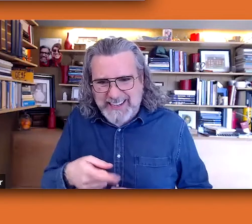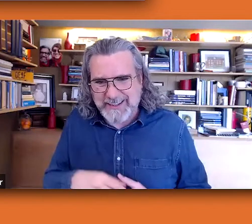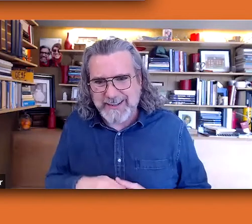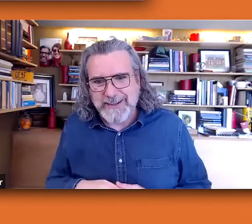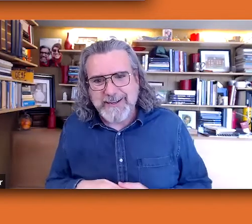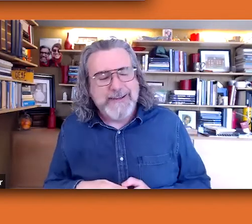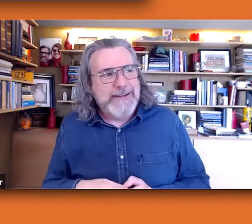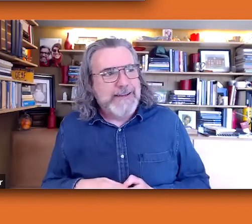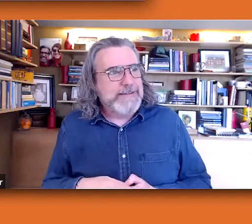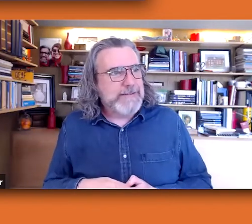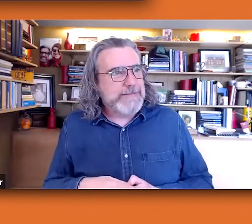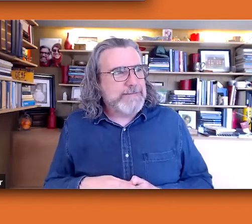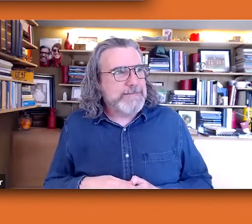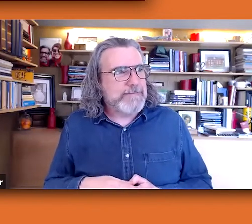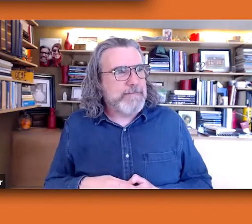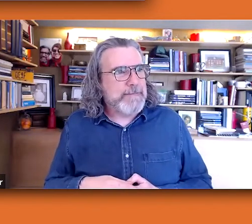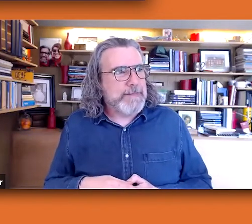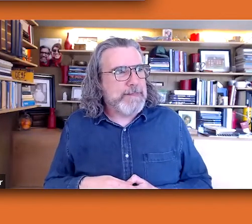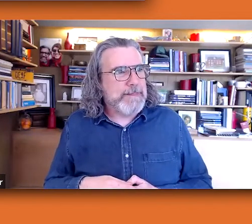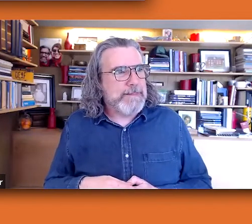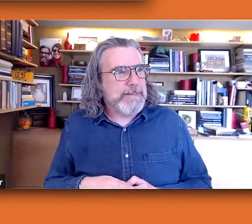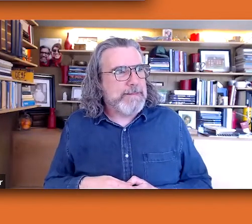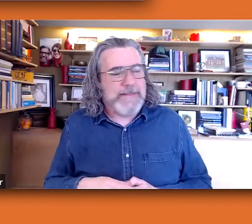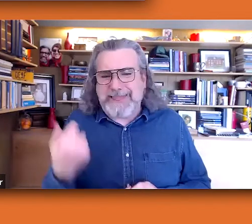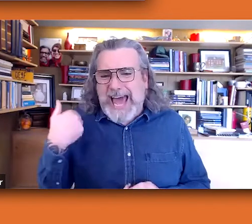is going through those difficult moments of rejection.